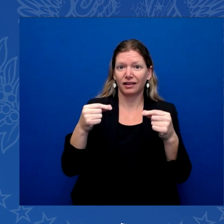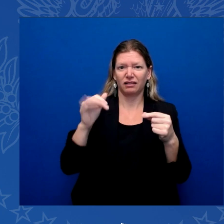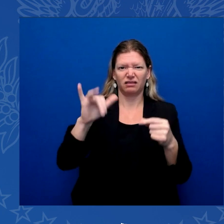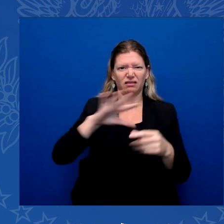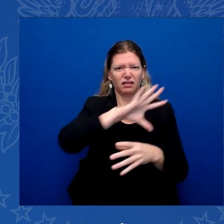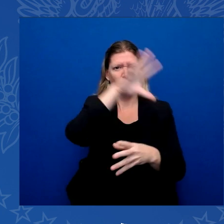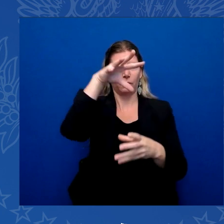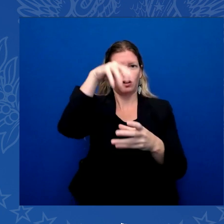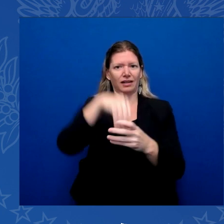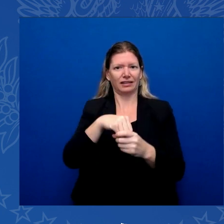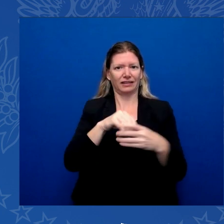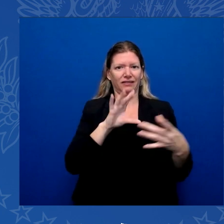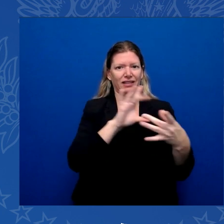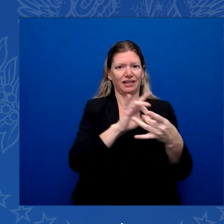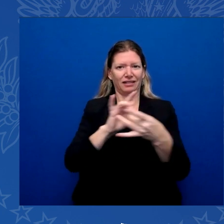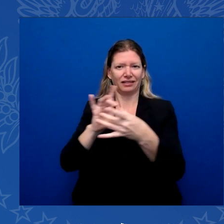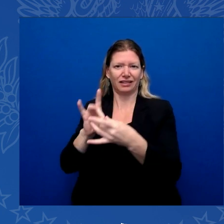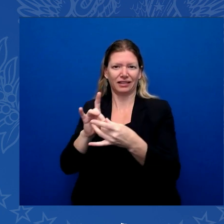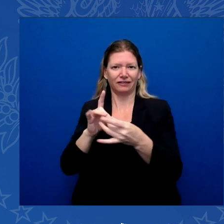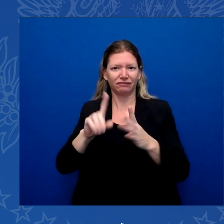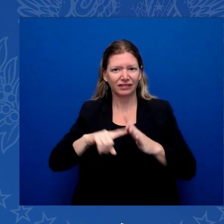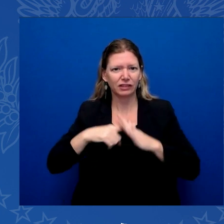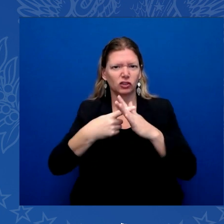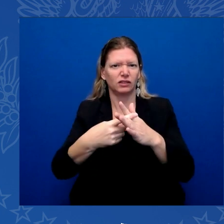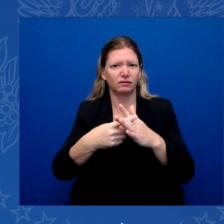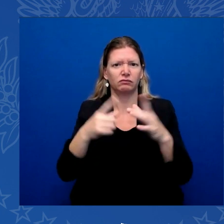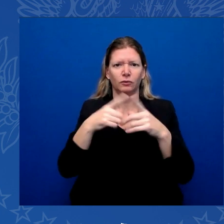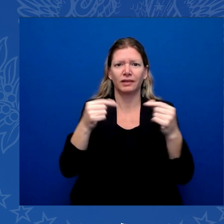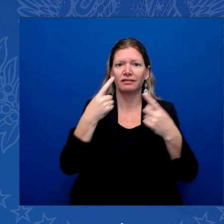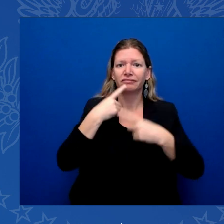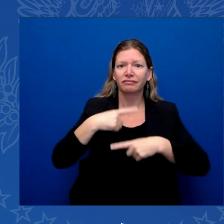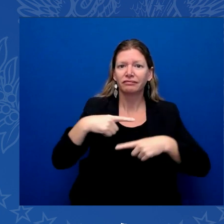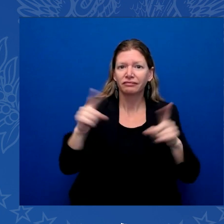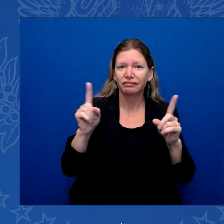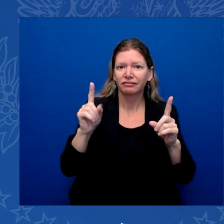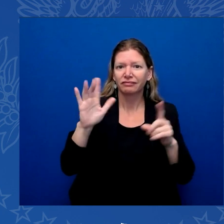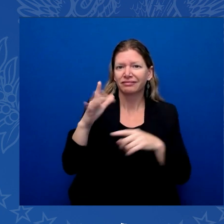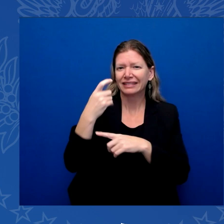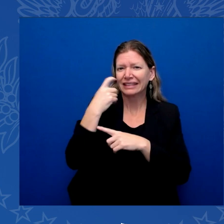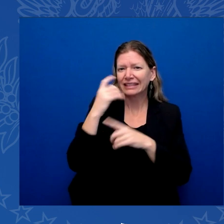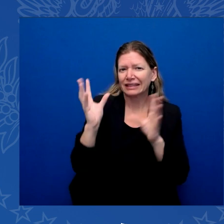related summit meeting will strengthen connectivity in a variety of areas,